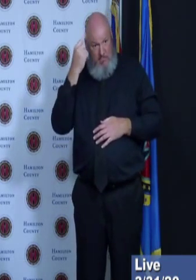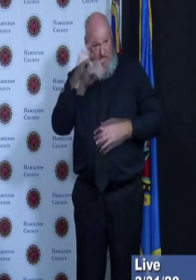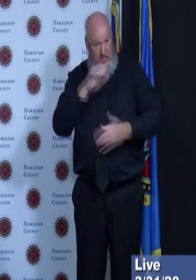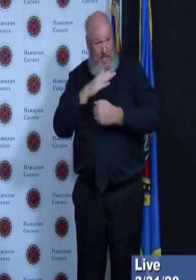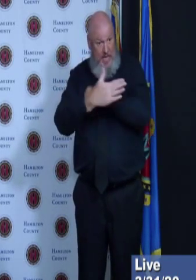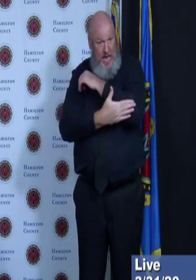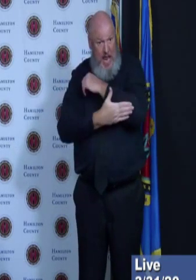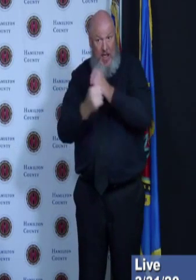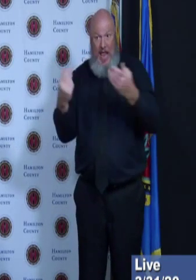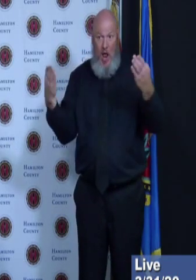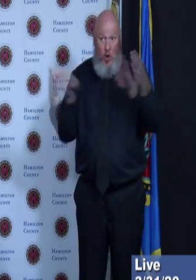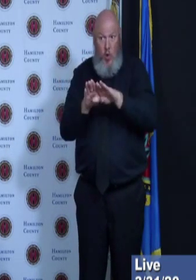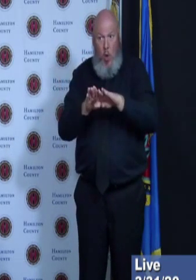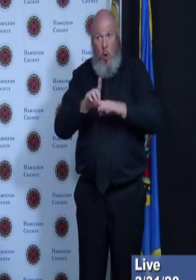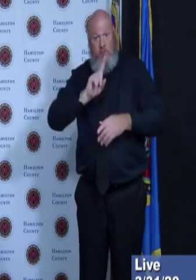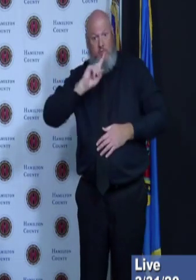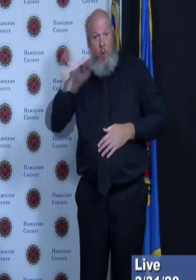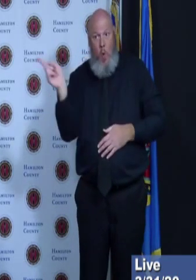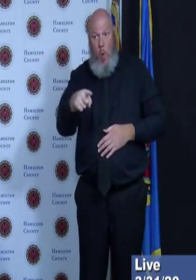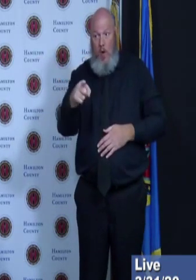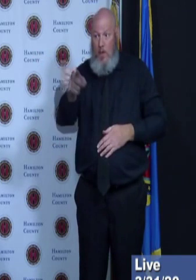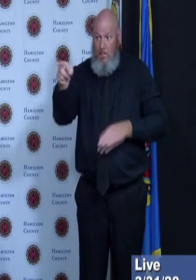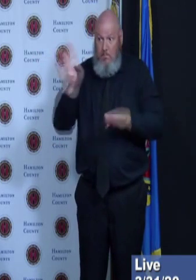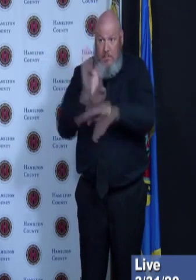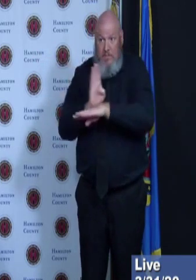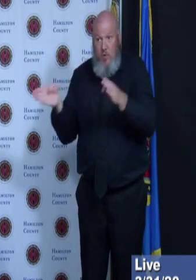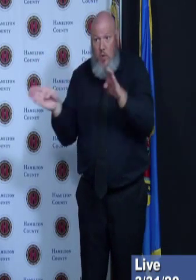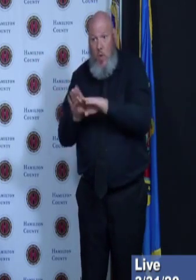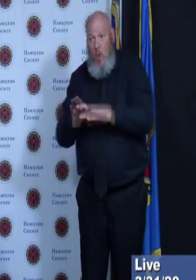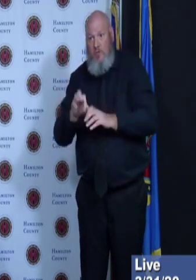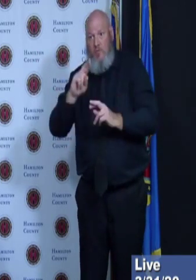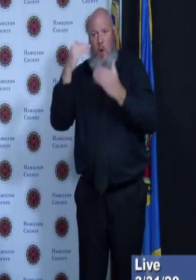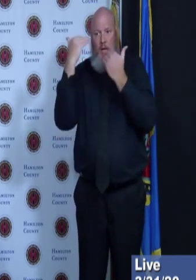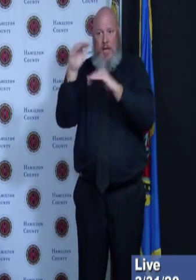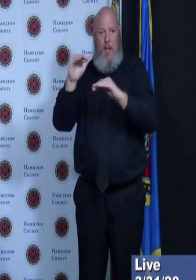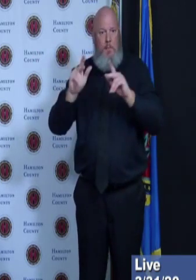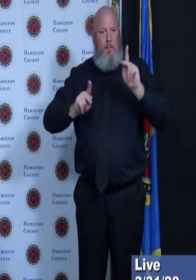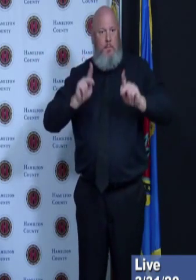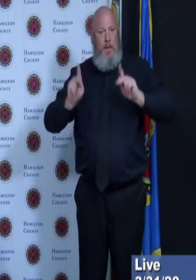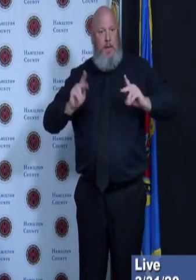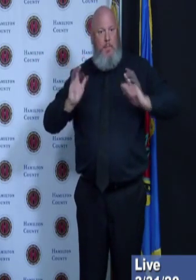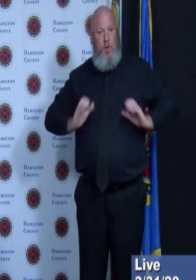to limit the number of customers who come in